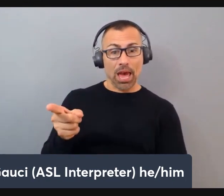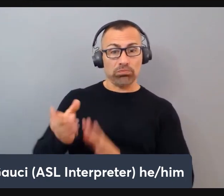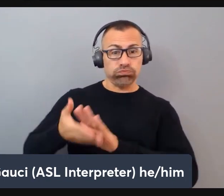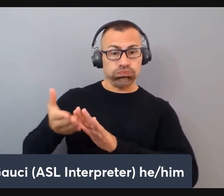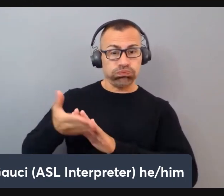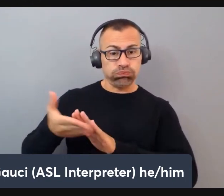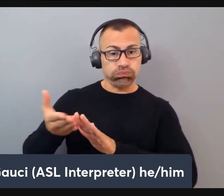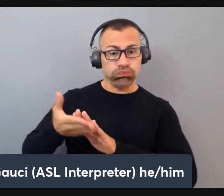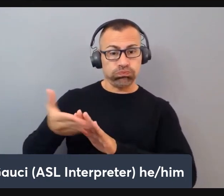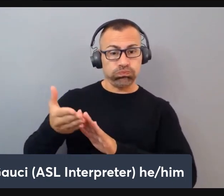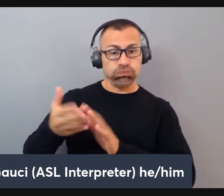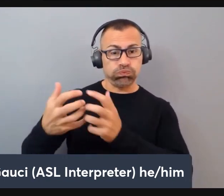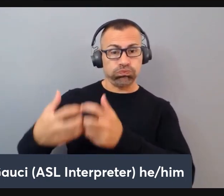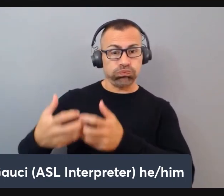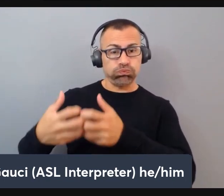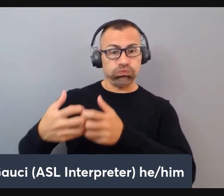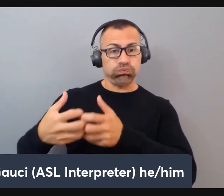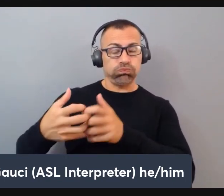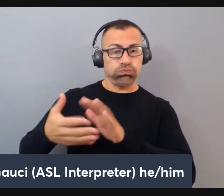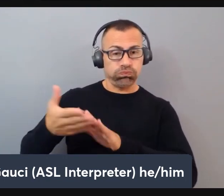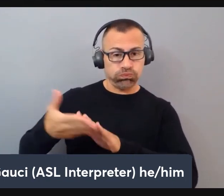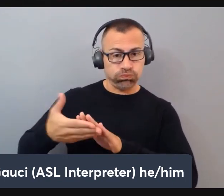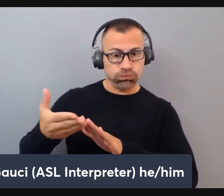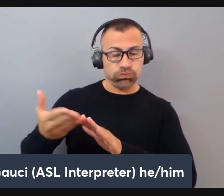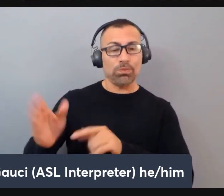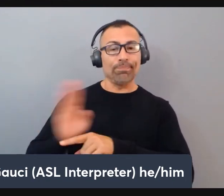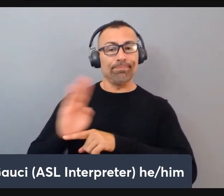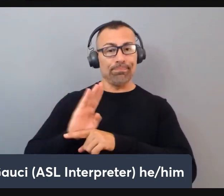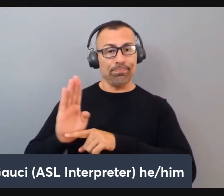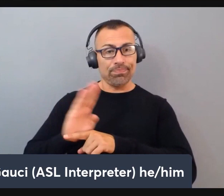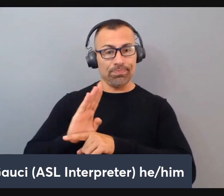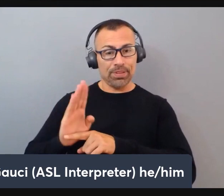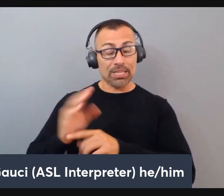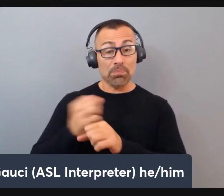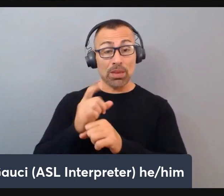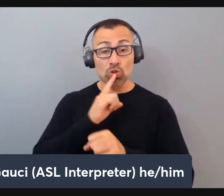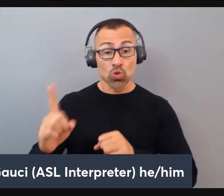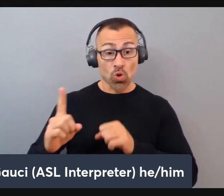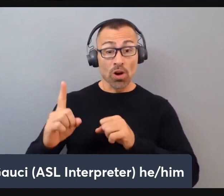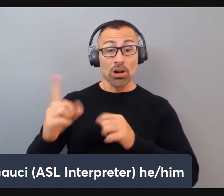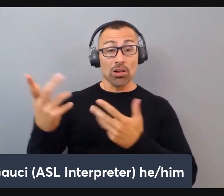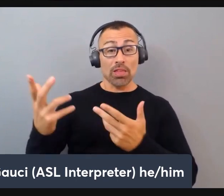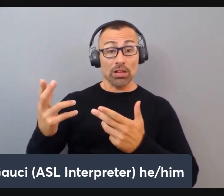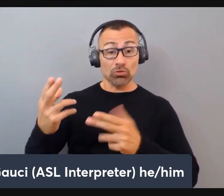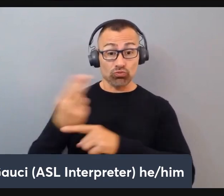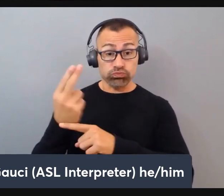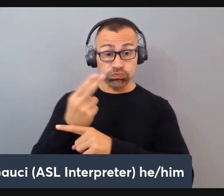enough traffic to it. And if there is a period in time where my traffic falls down and like, people aren't really using my service,